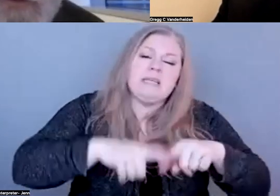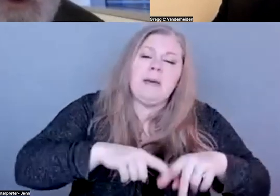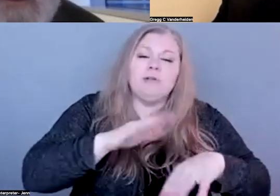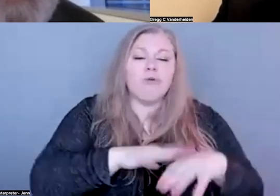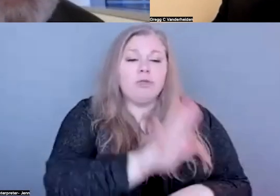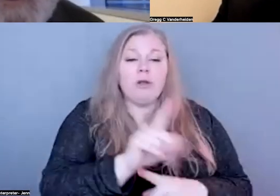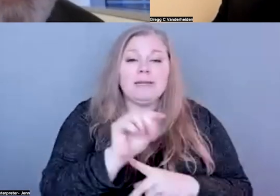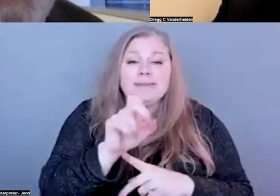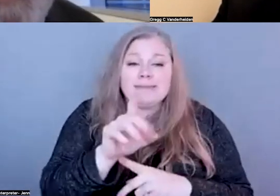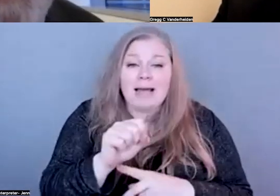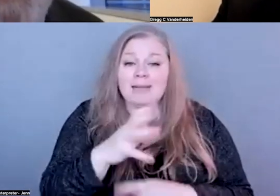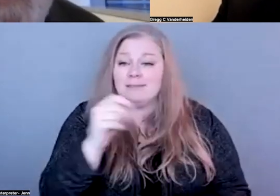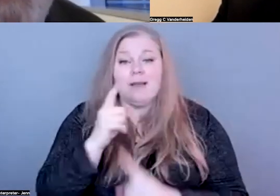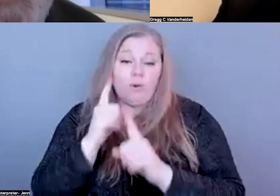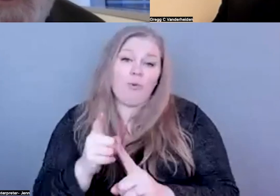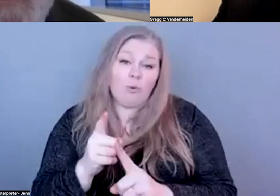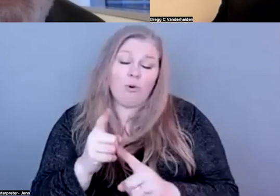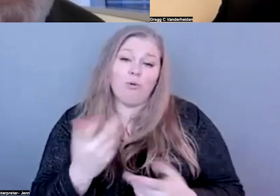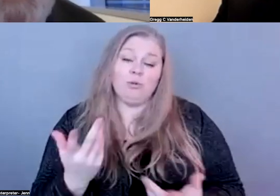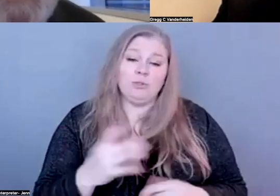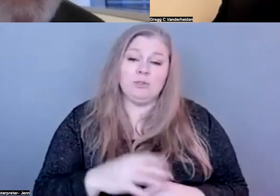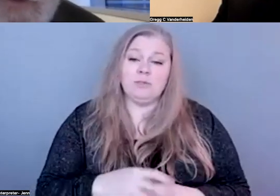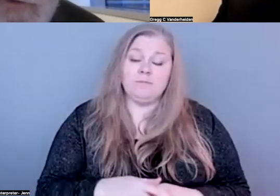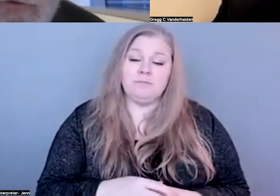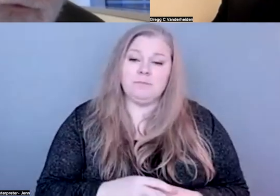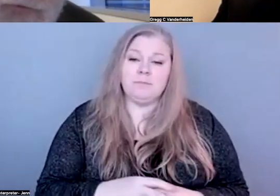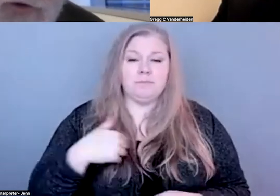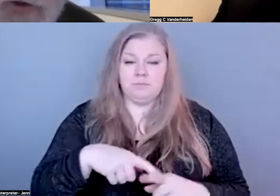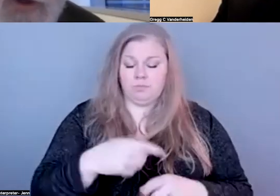be surprised -- for example -- if we need to construct interfaces that vary